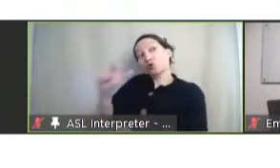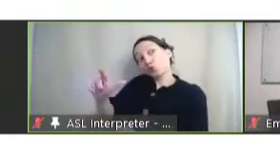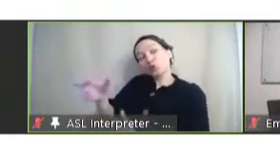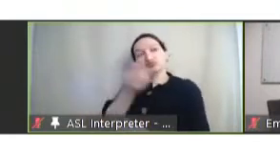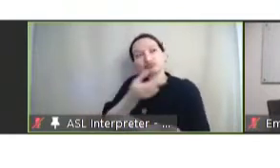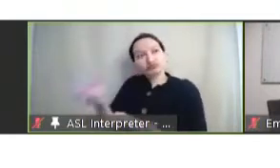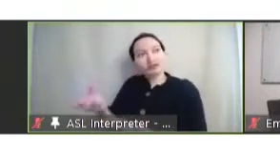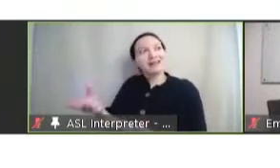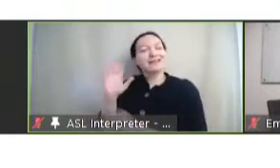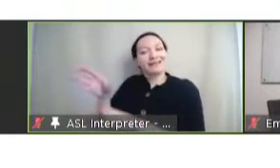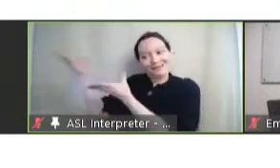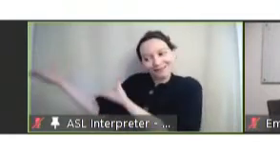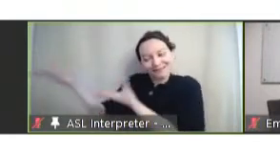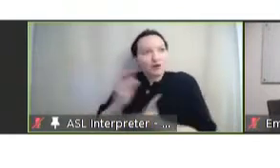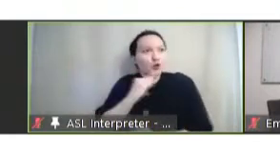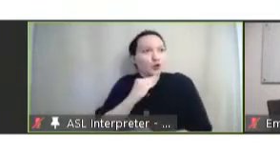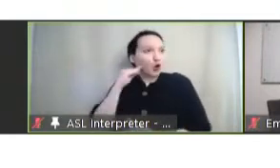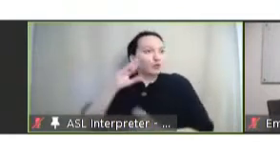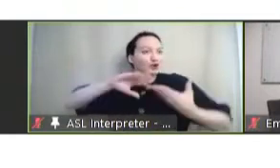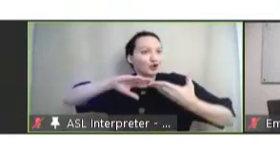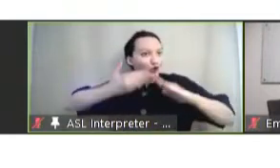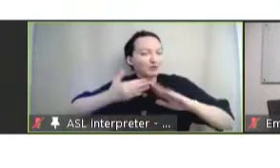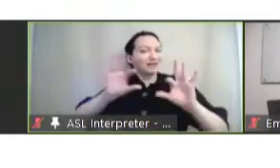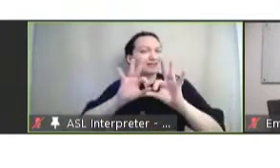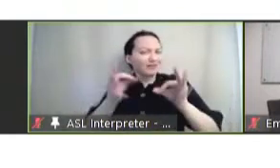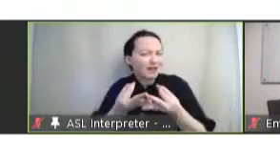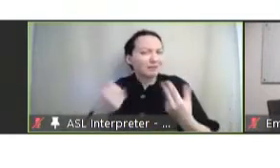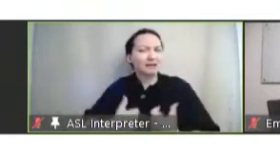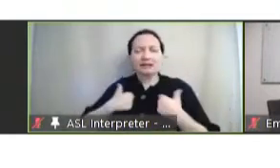they can bring that home to their communities and their families and live their fullest lives.